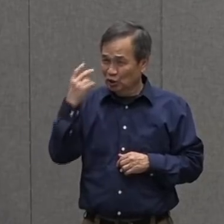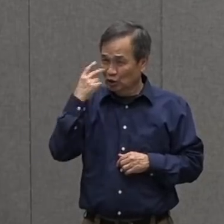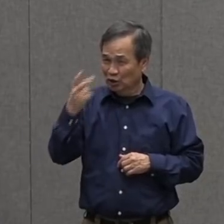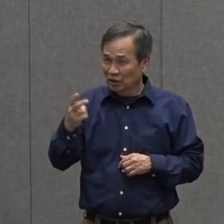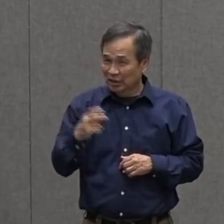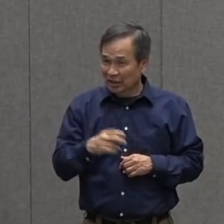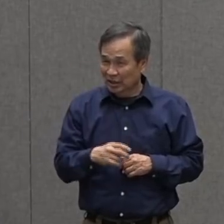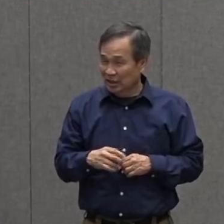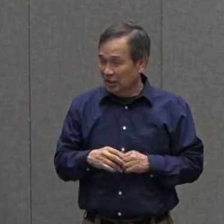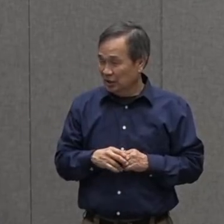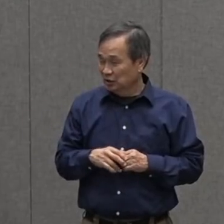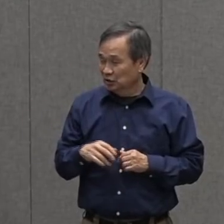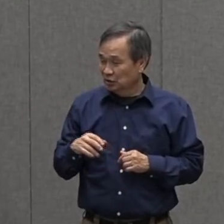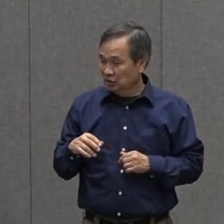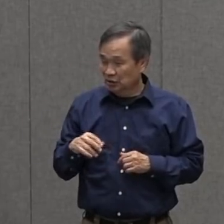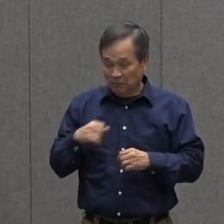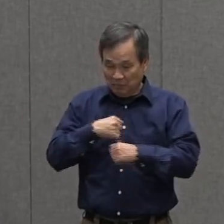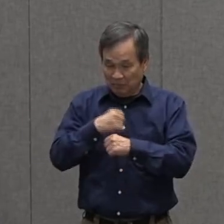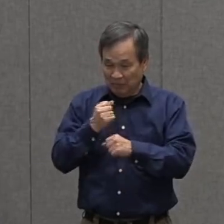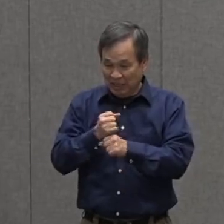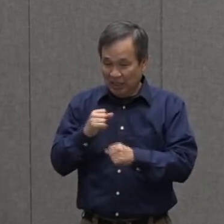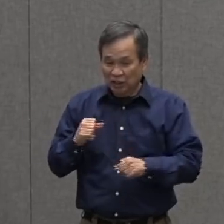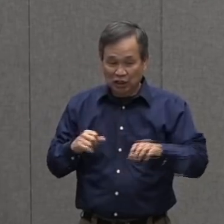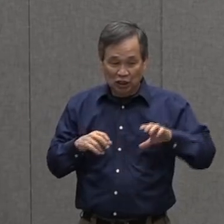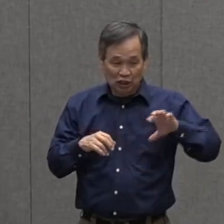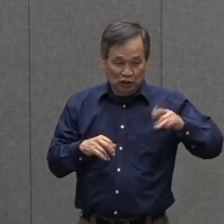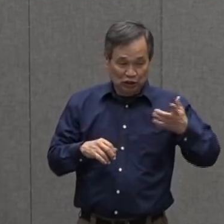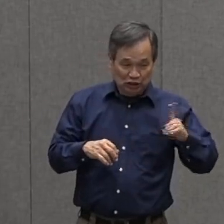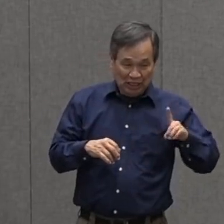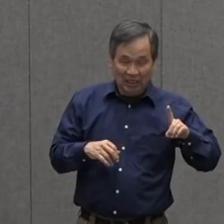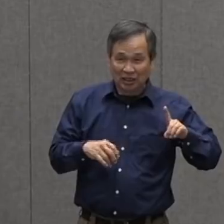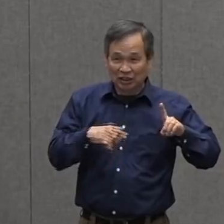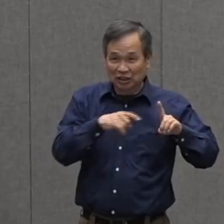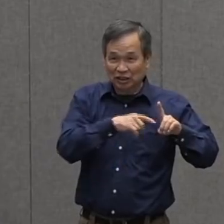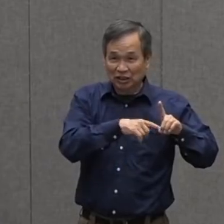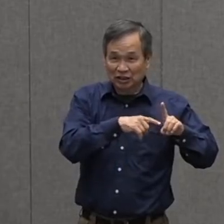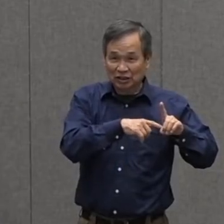Look it, to make children plural, we added an R-E-N.